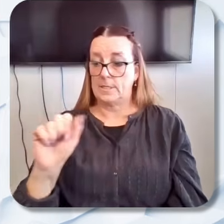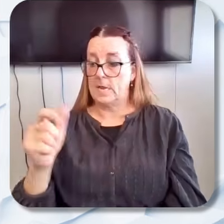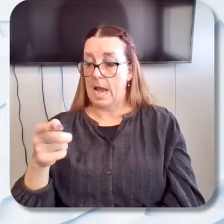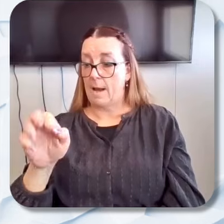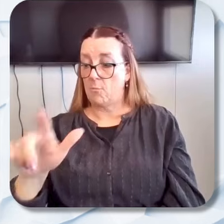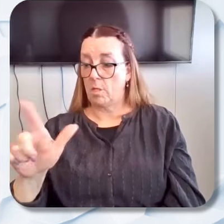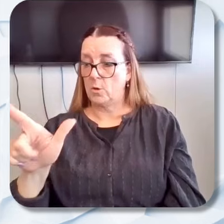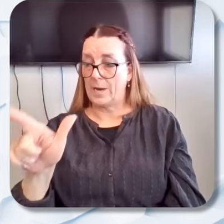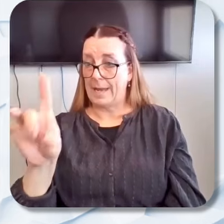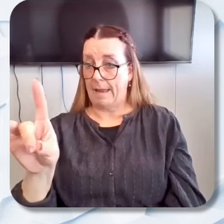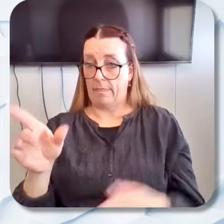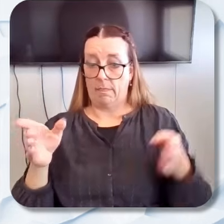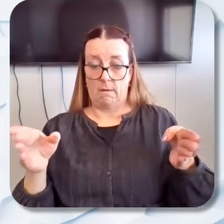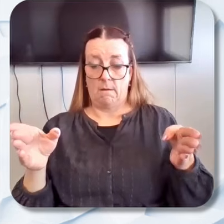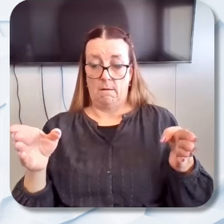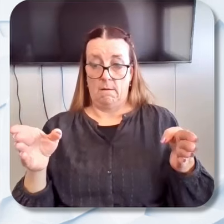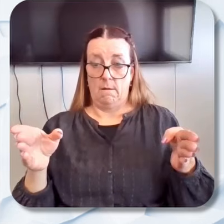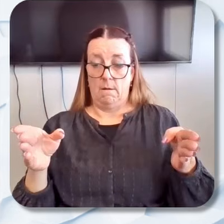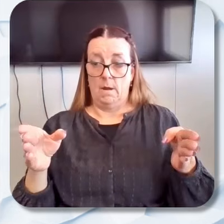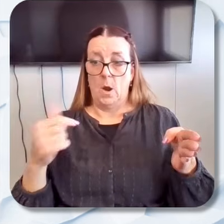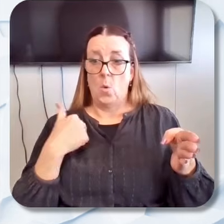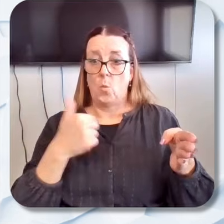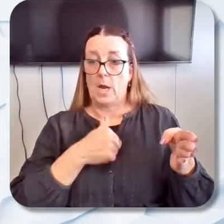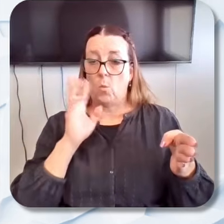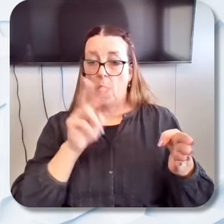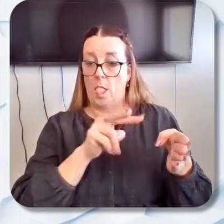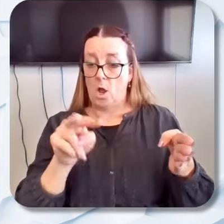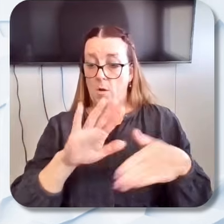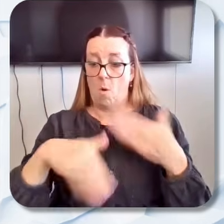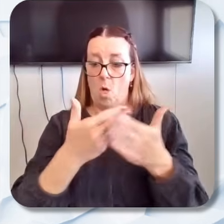28th. Then you say, okay, we're going look at all the services that they received during that